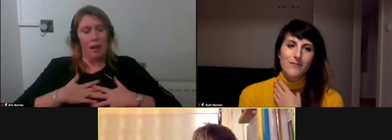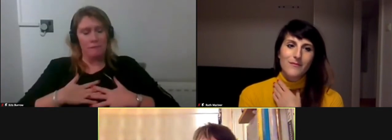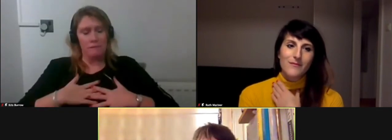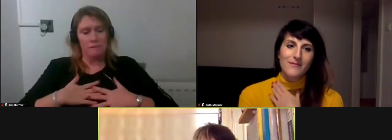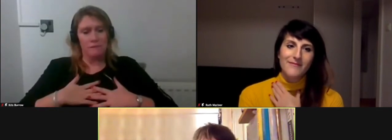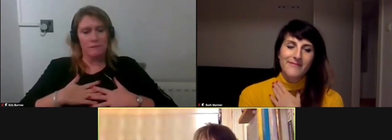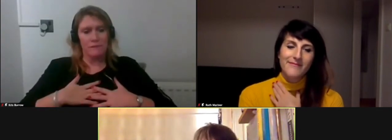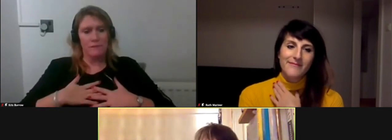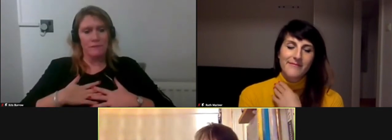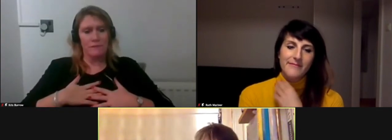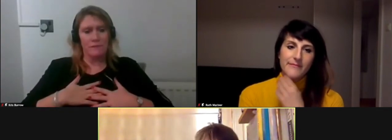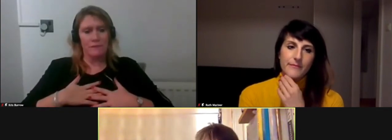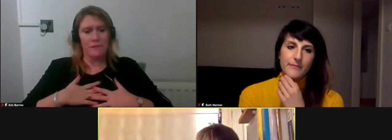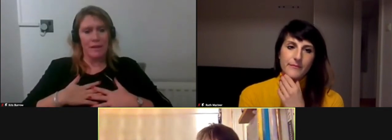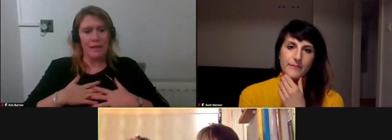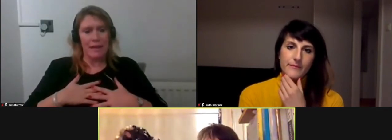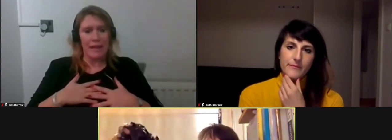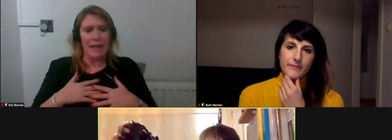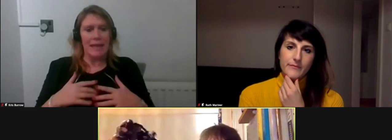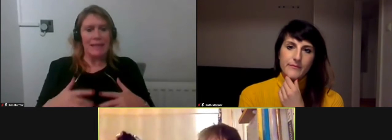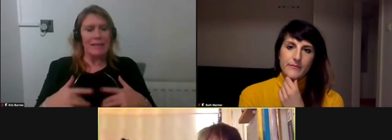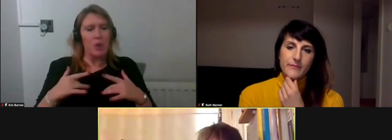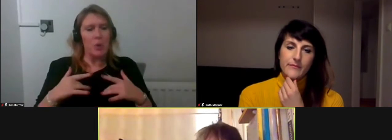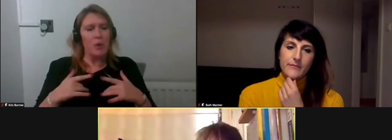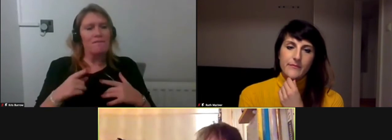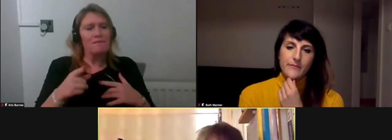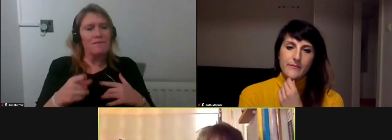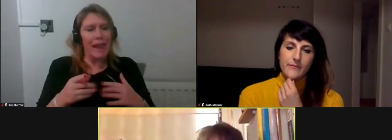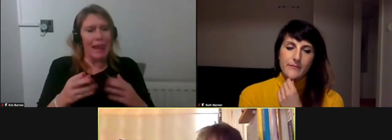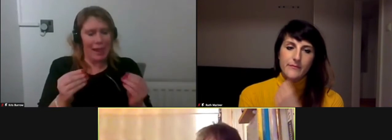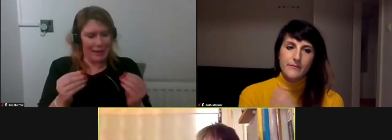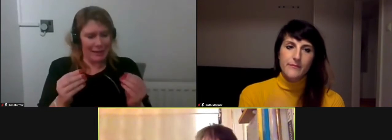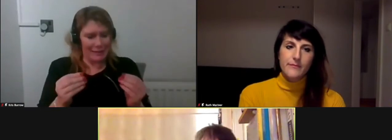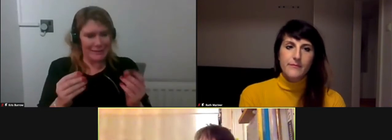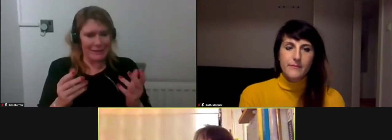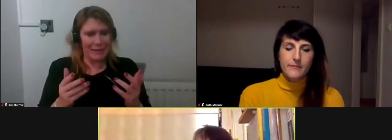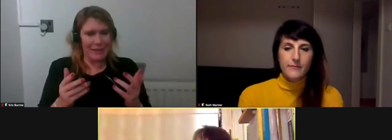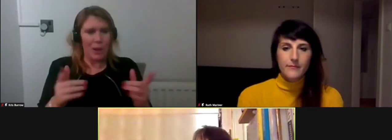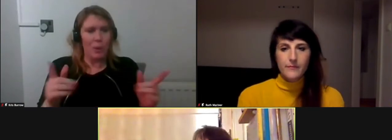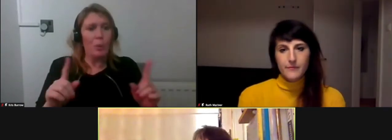incredibly synthetic, it's video tape, but